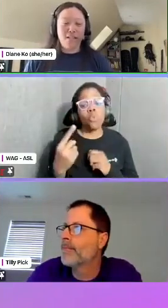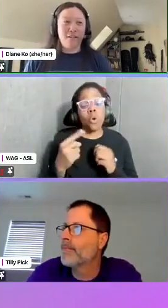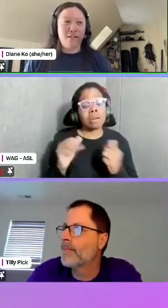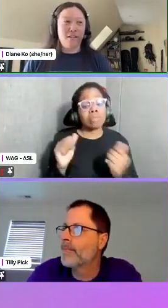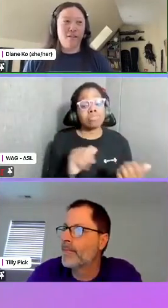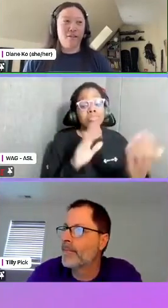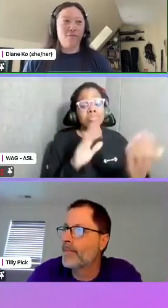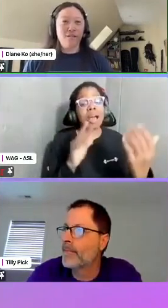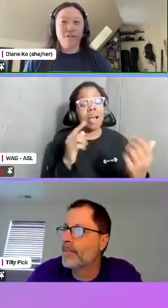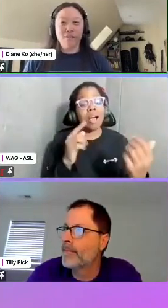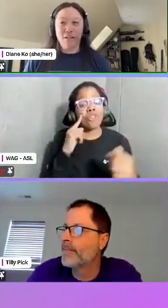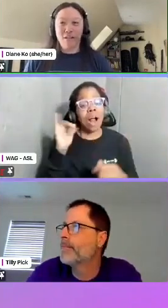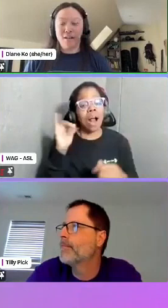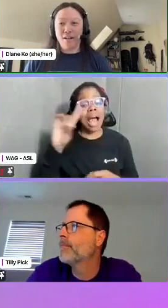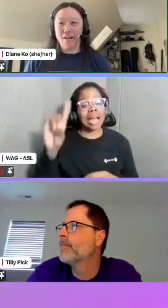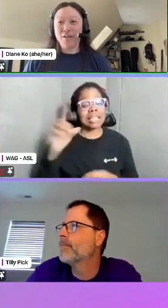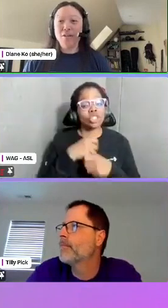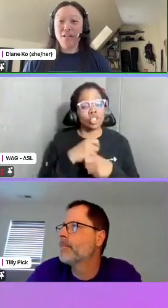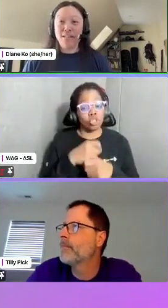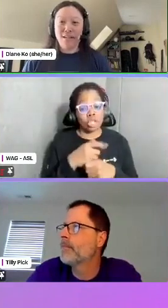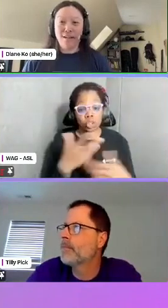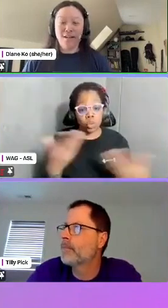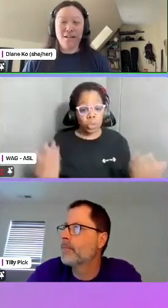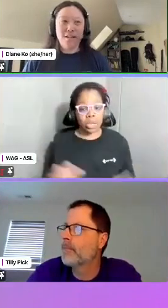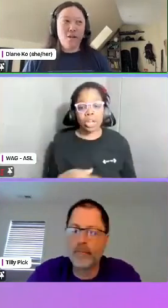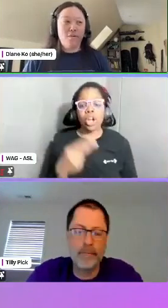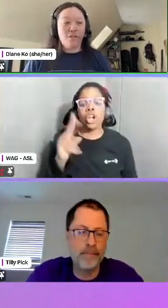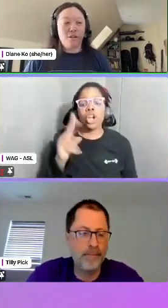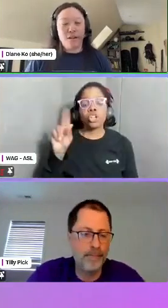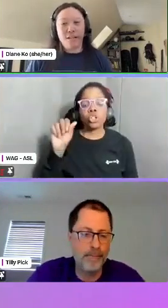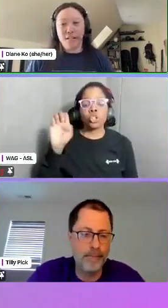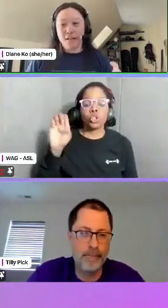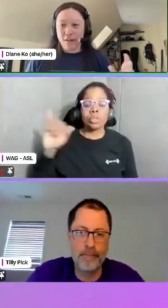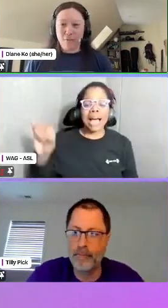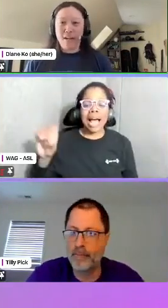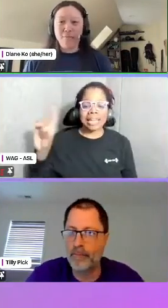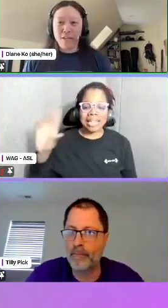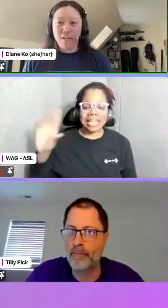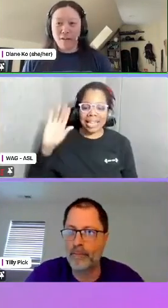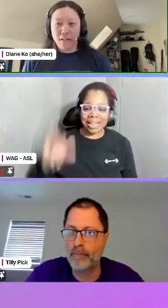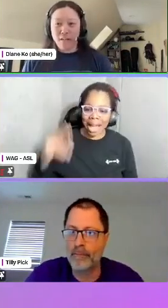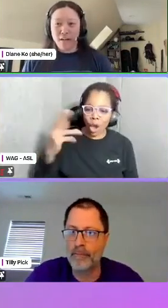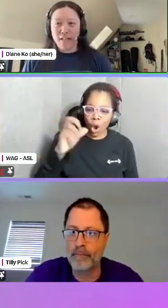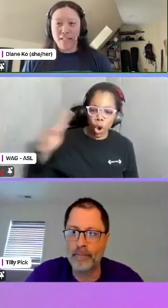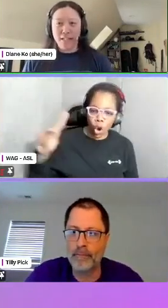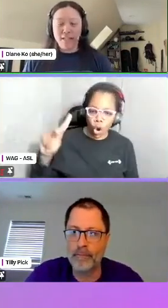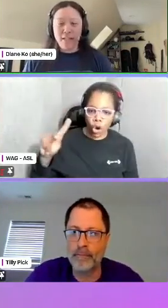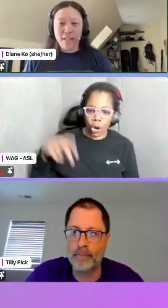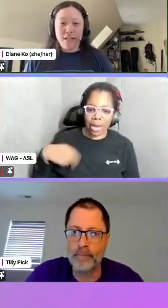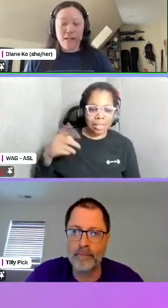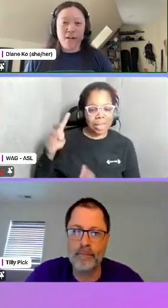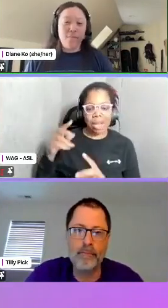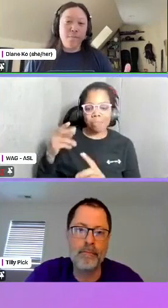the following rules: buttons must have considerable texts, elements must have sufficient